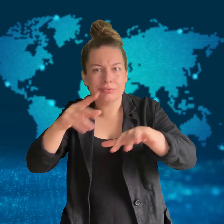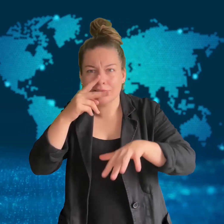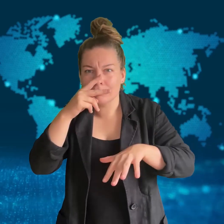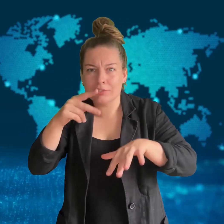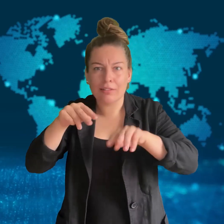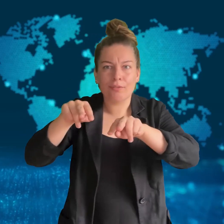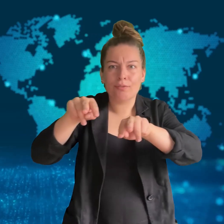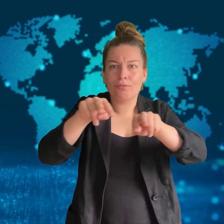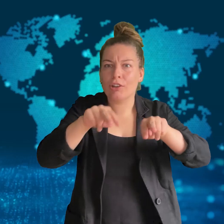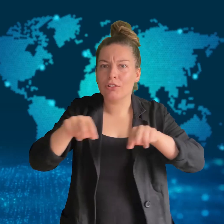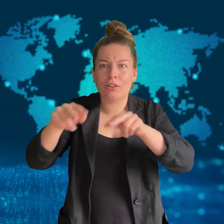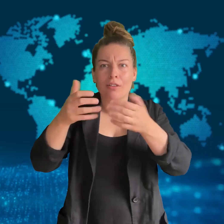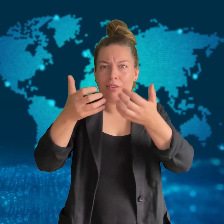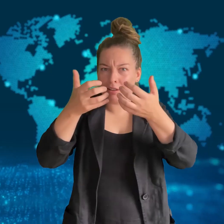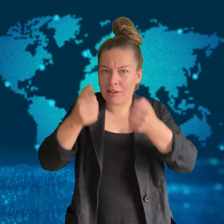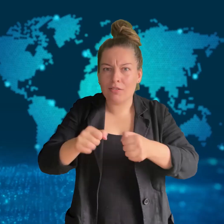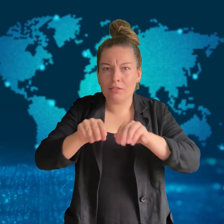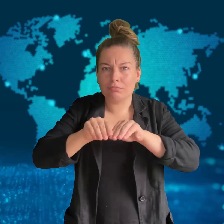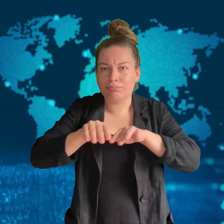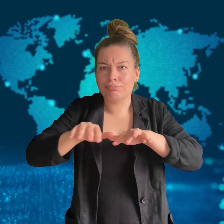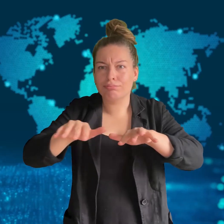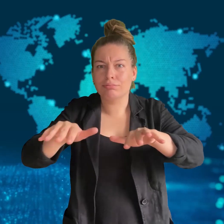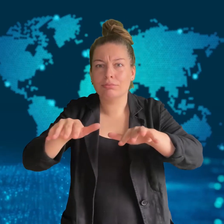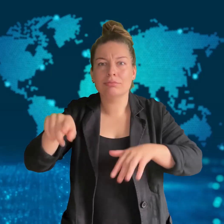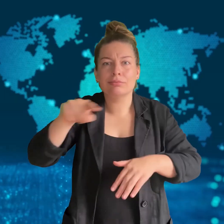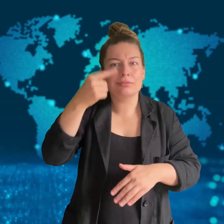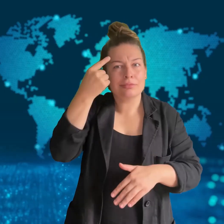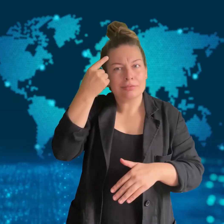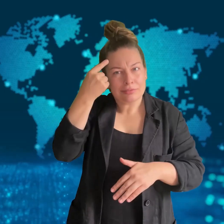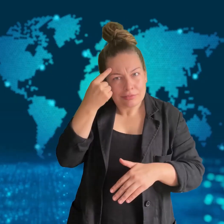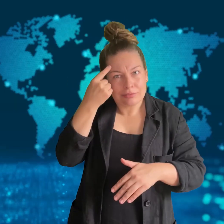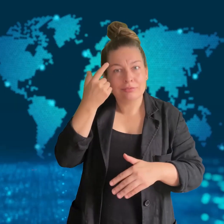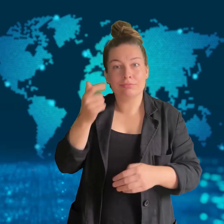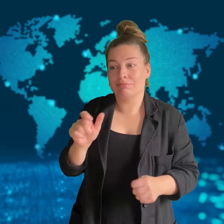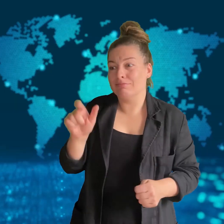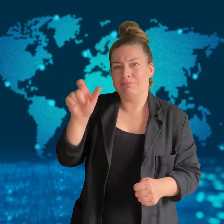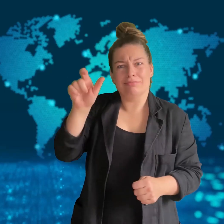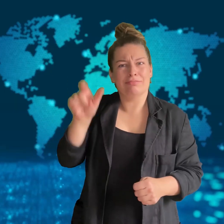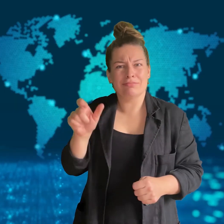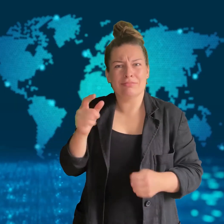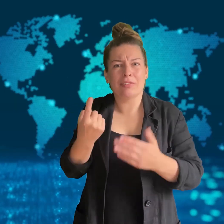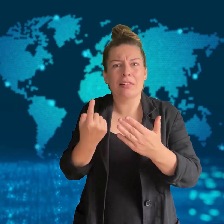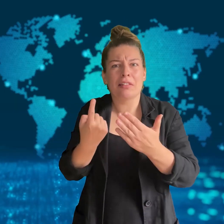another police station.